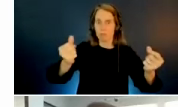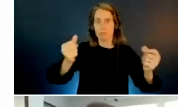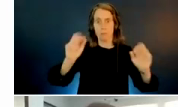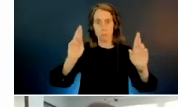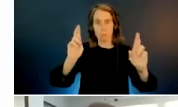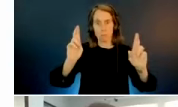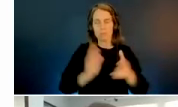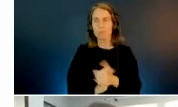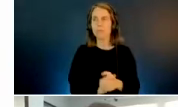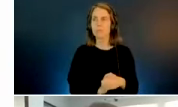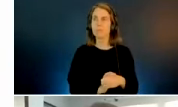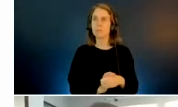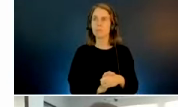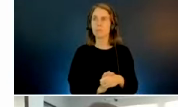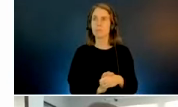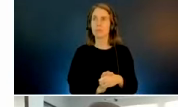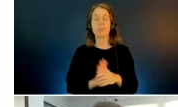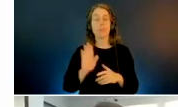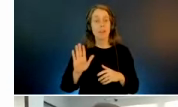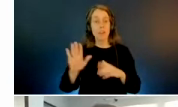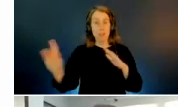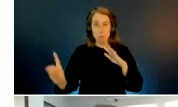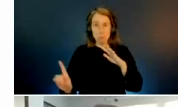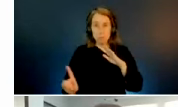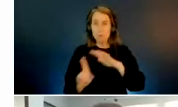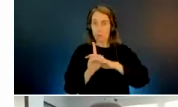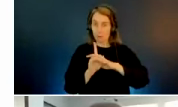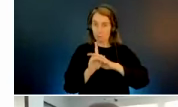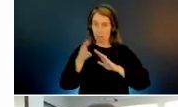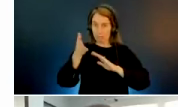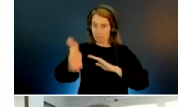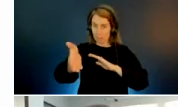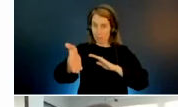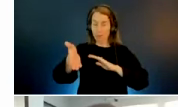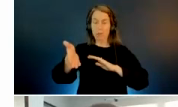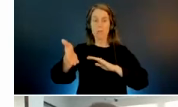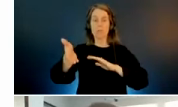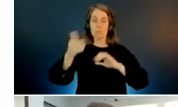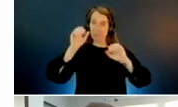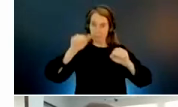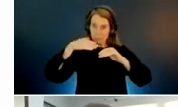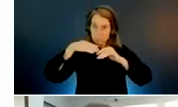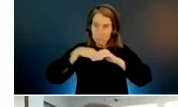when you go to vote in person the machines have a lot of accessibility features um my colleague